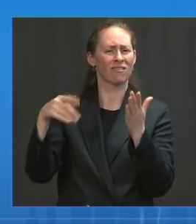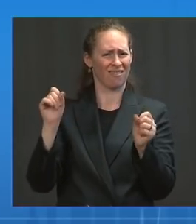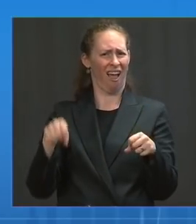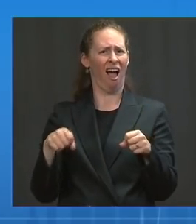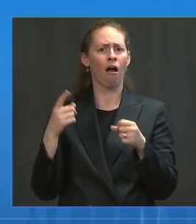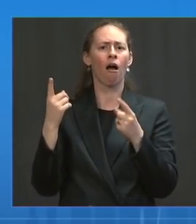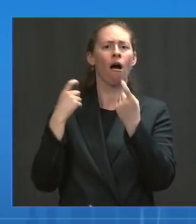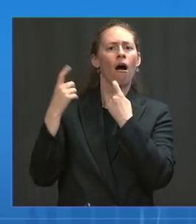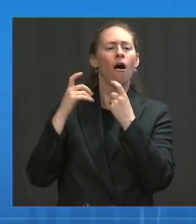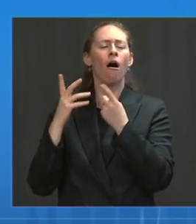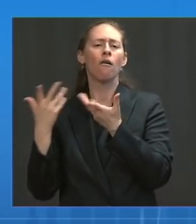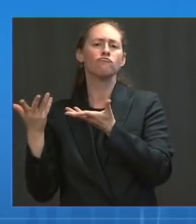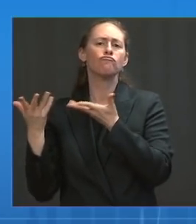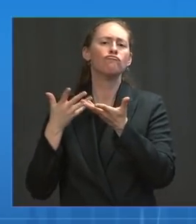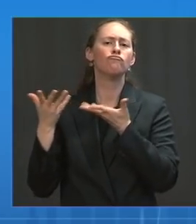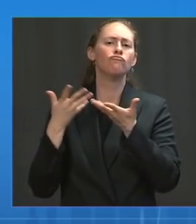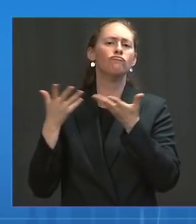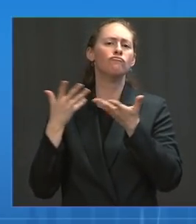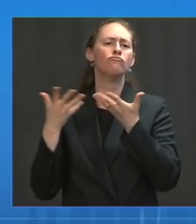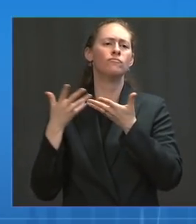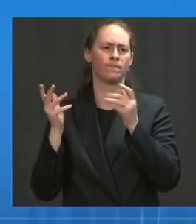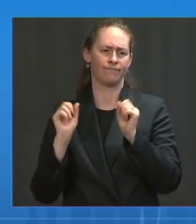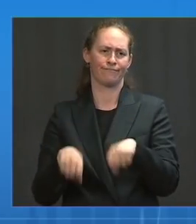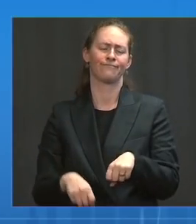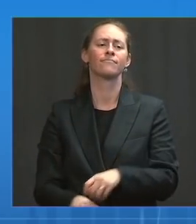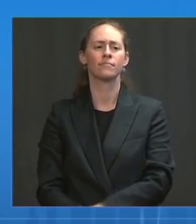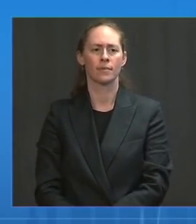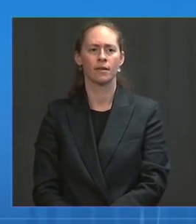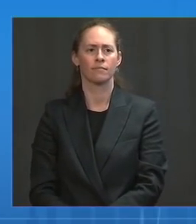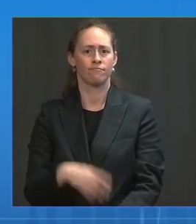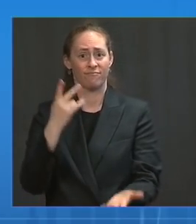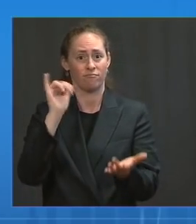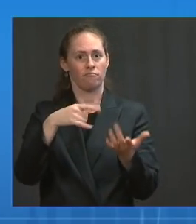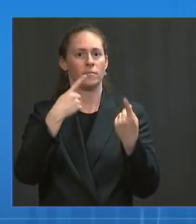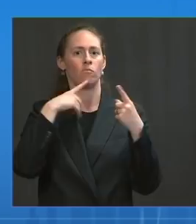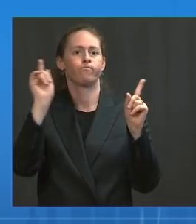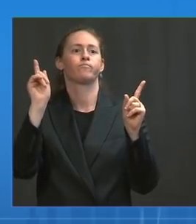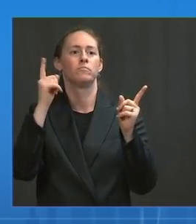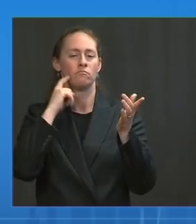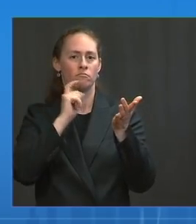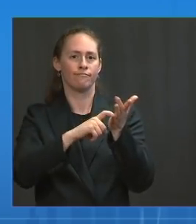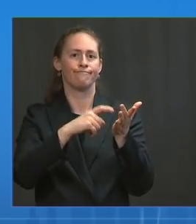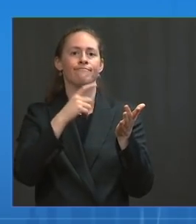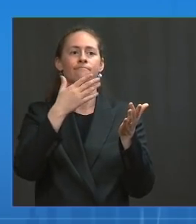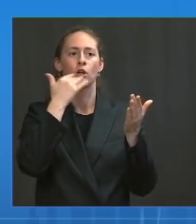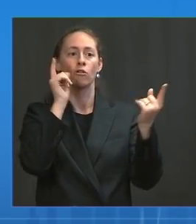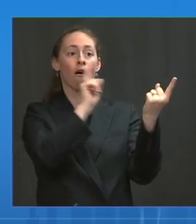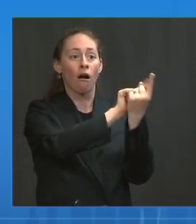we've seen movement by going person by person, community by community,